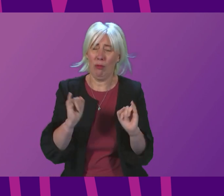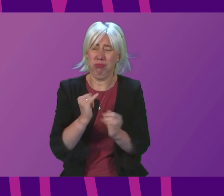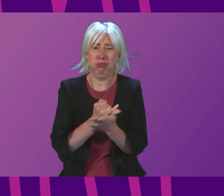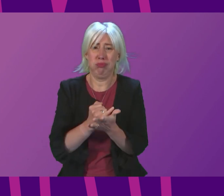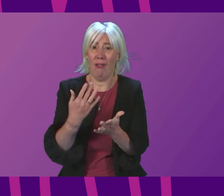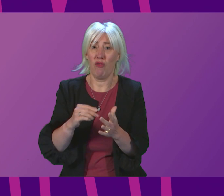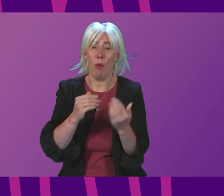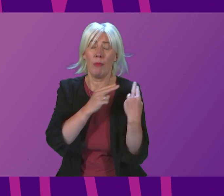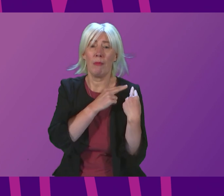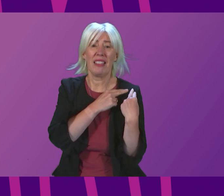Who messed up?